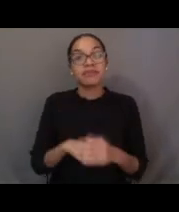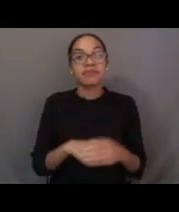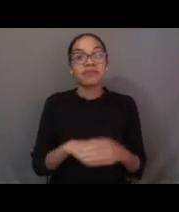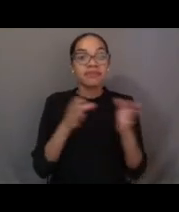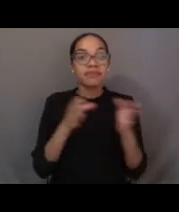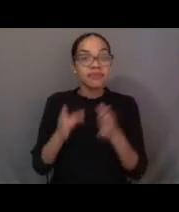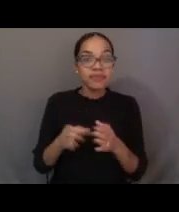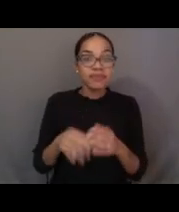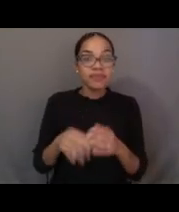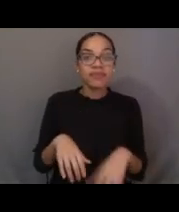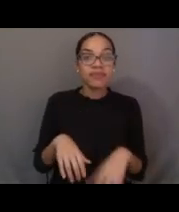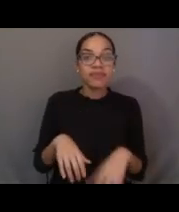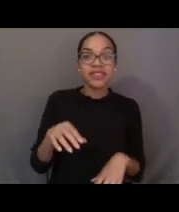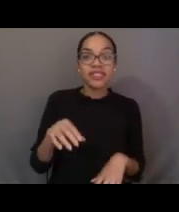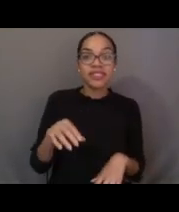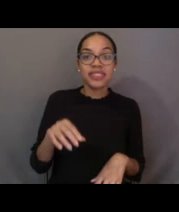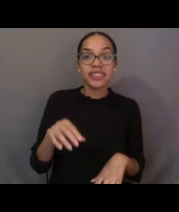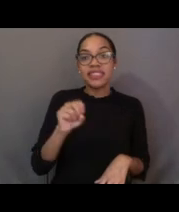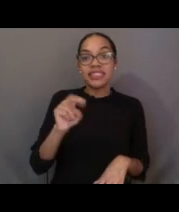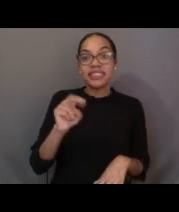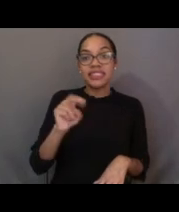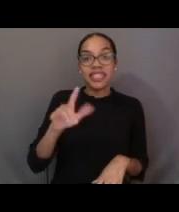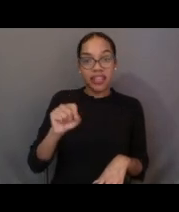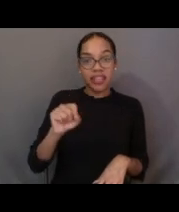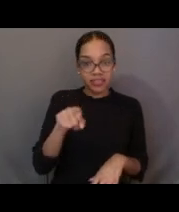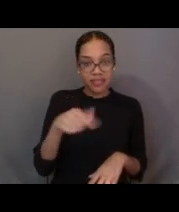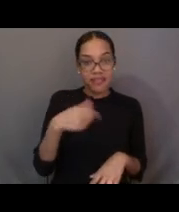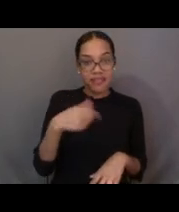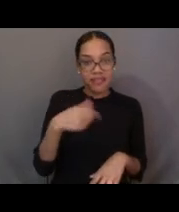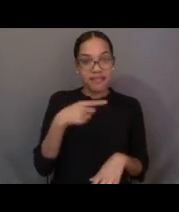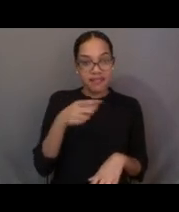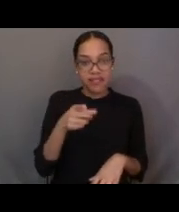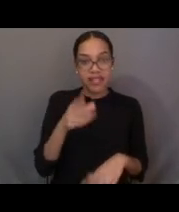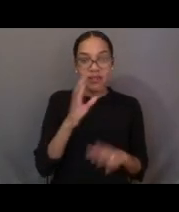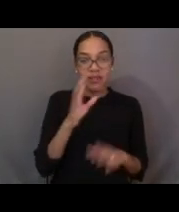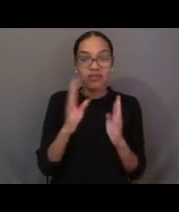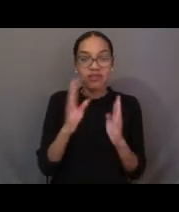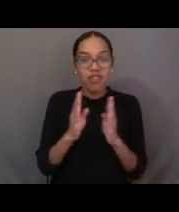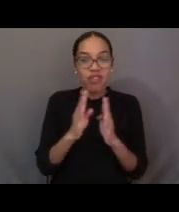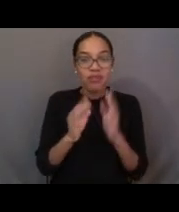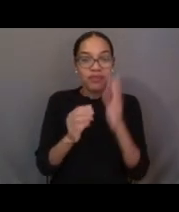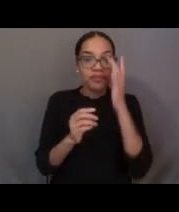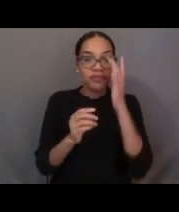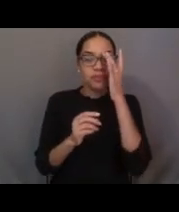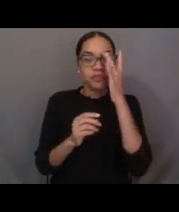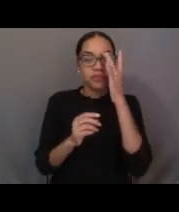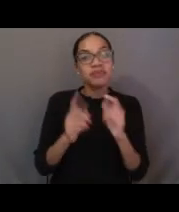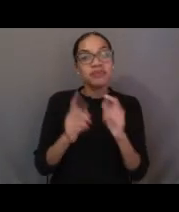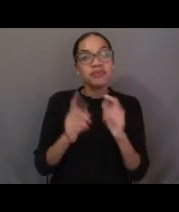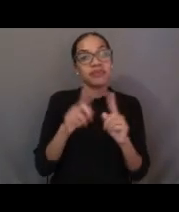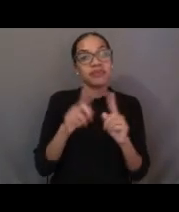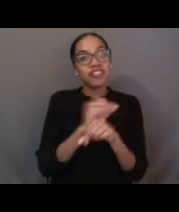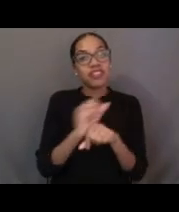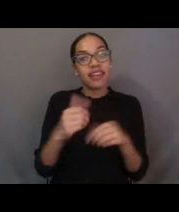These are called oyster drills. They're small but they actually have a little body part called a